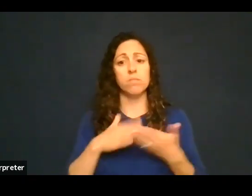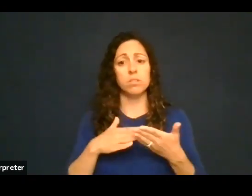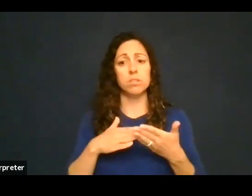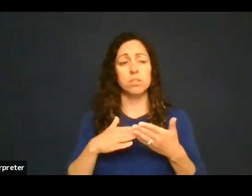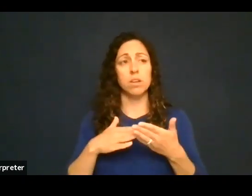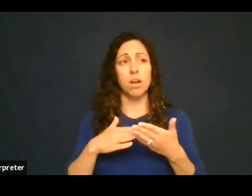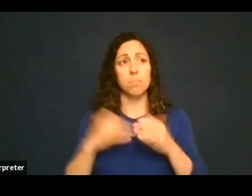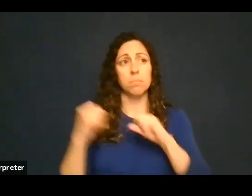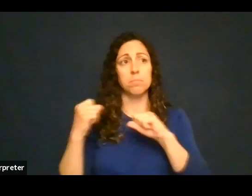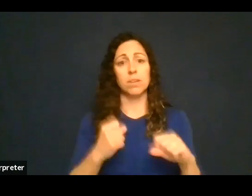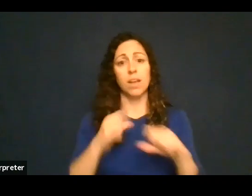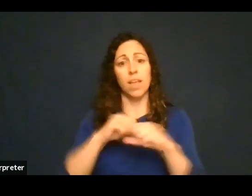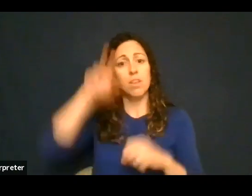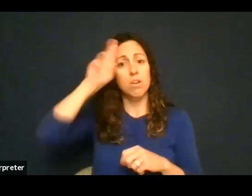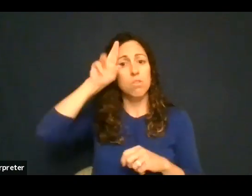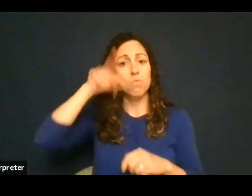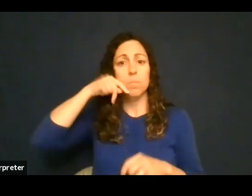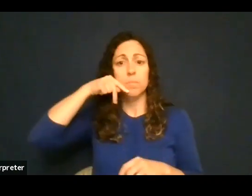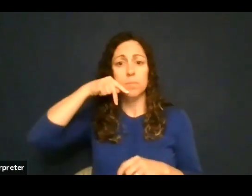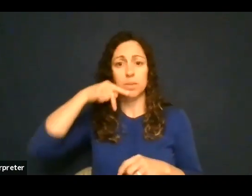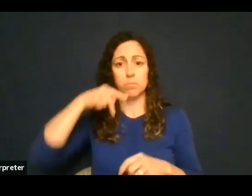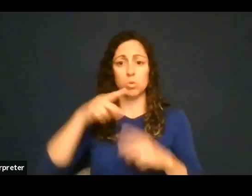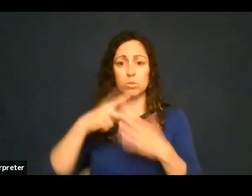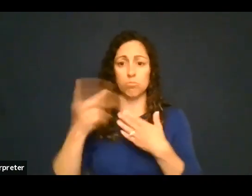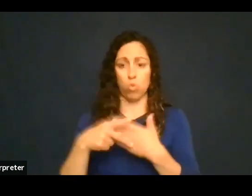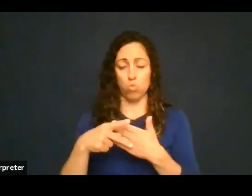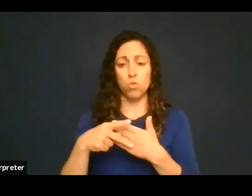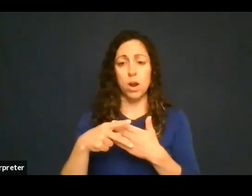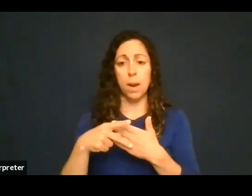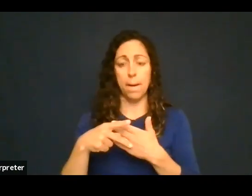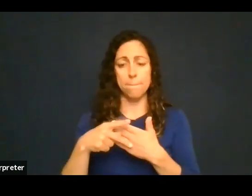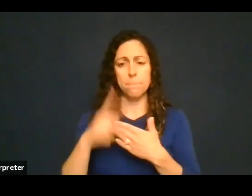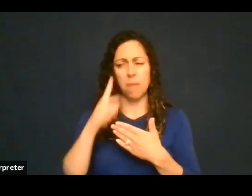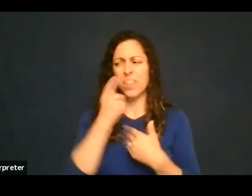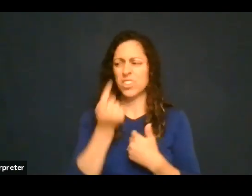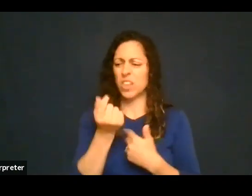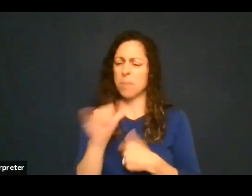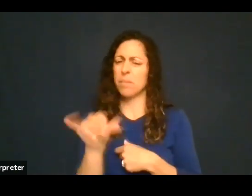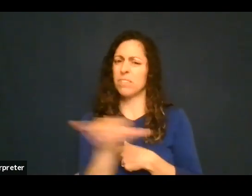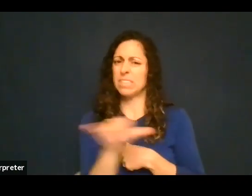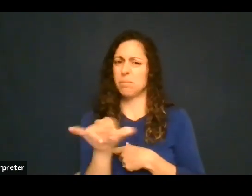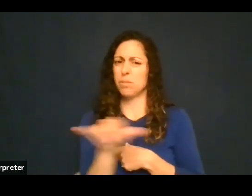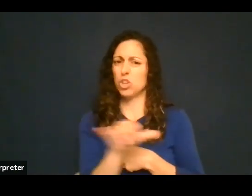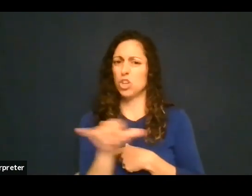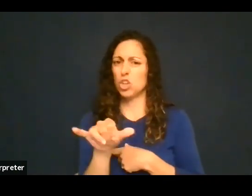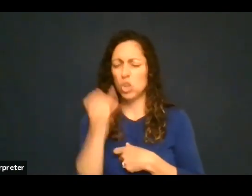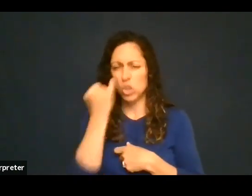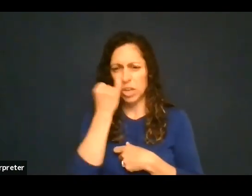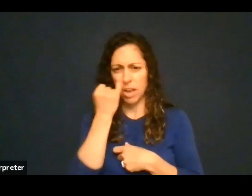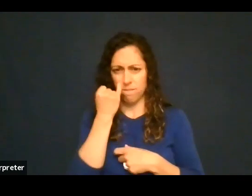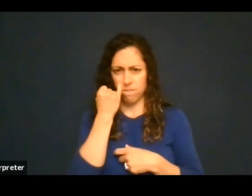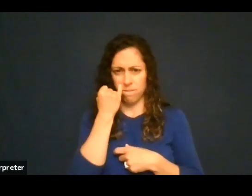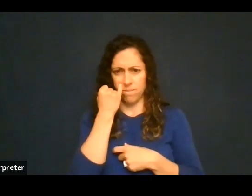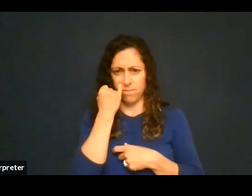And I think there's a similarity. If you learn how to really assess several Usher syndrome